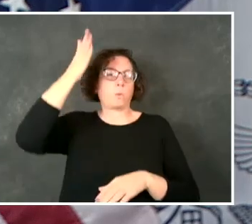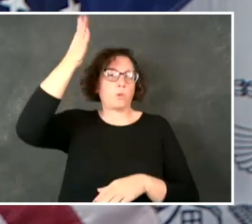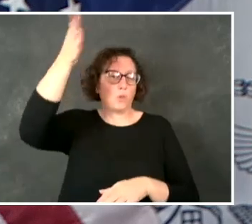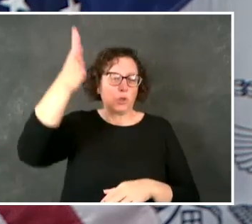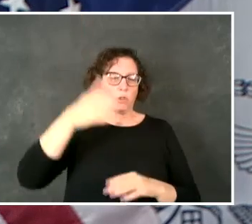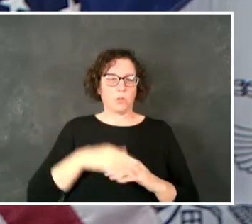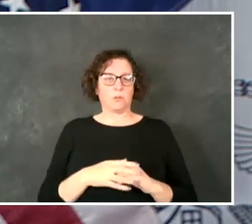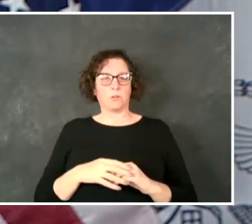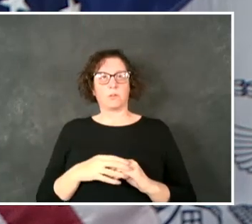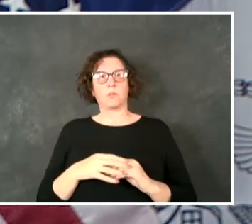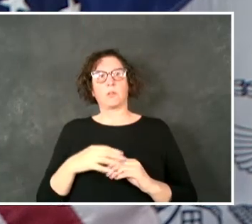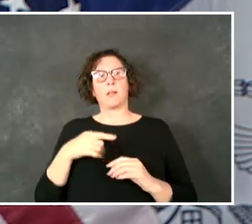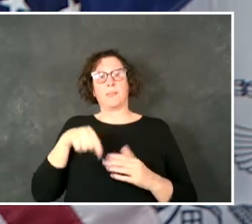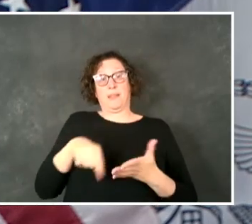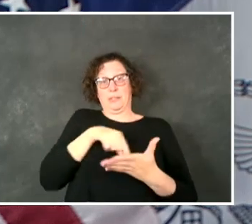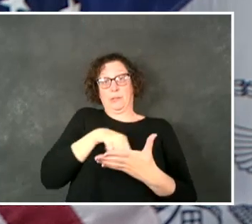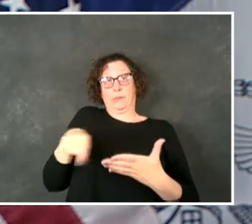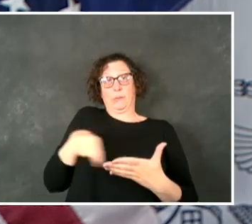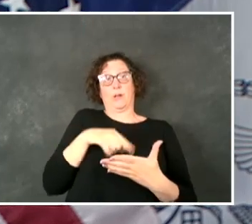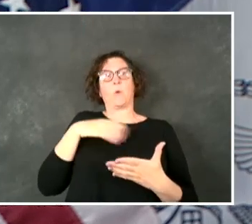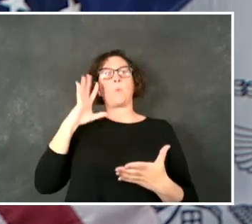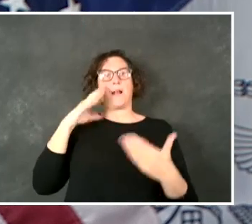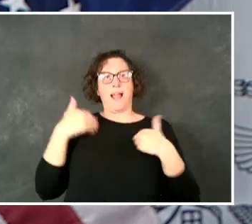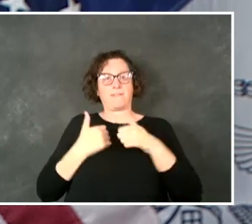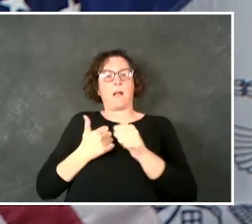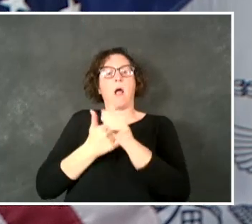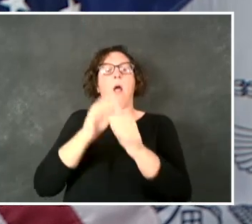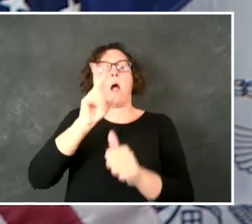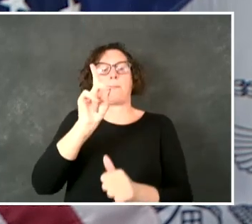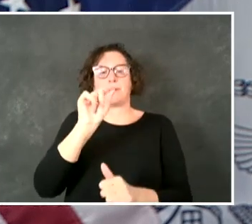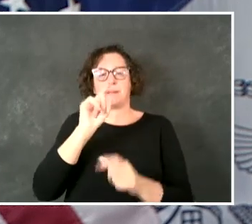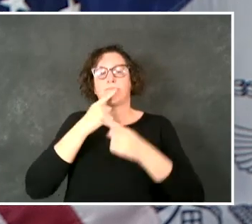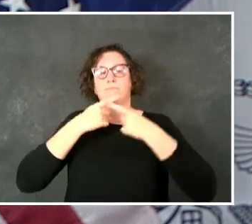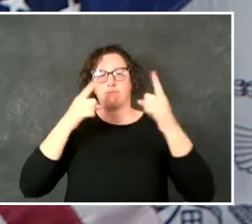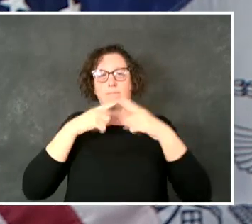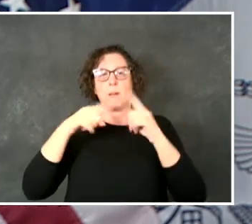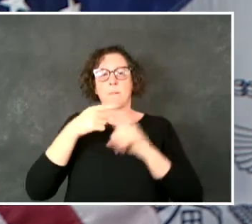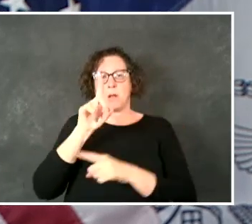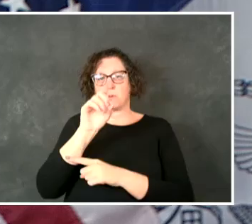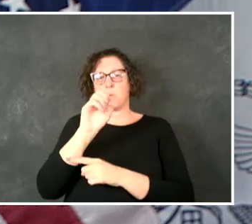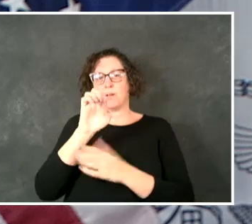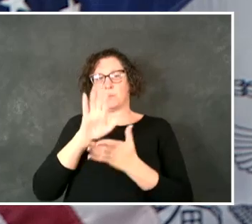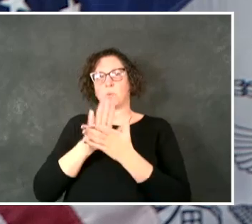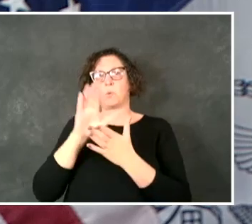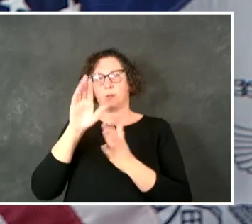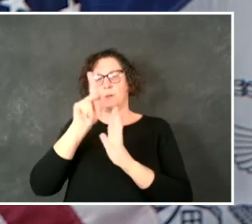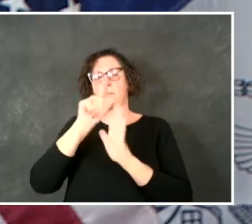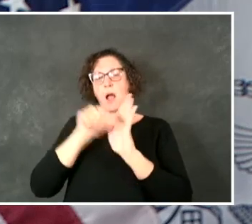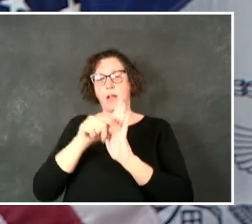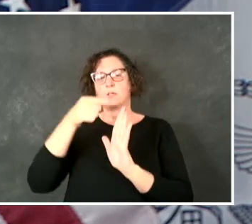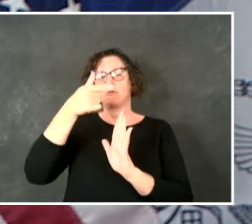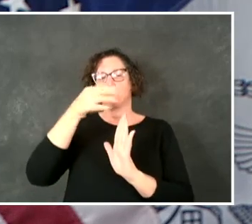SUMMER AND BEYOND IN DIFEFRENT WAYS. THIS WEEK, WE'LL HAVE AN UPDATE ON